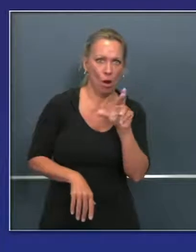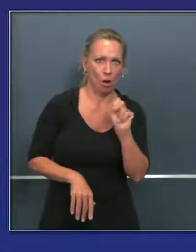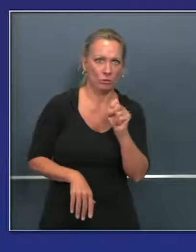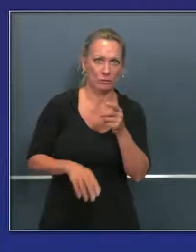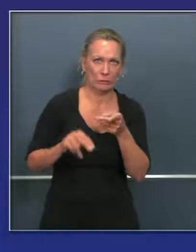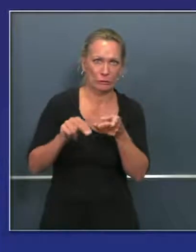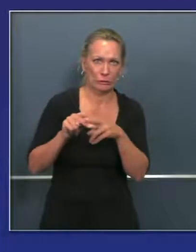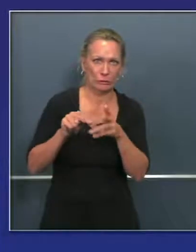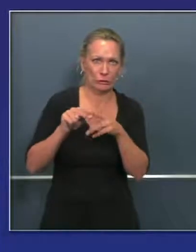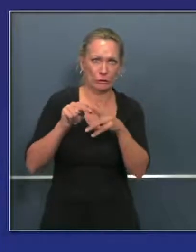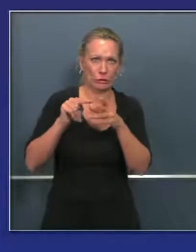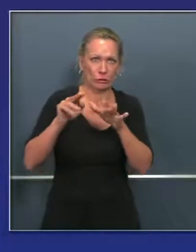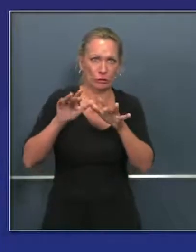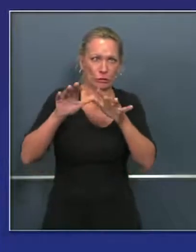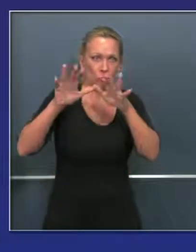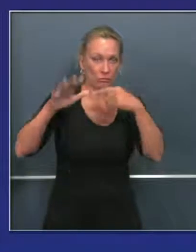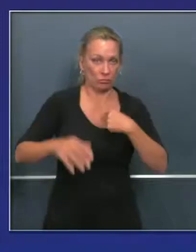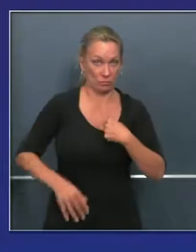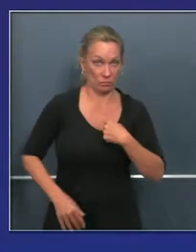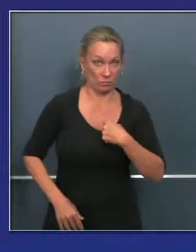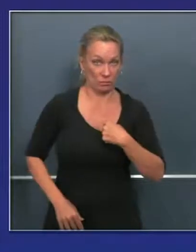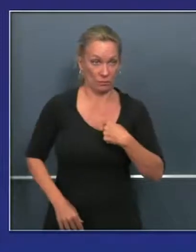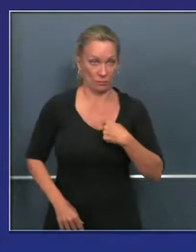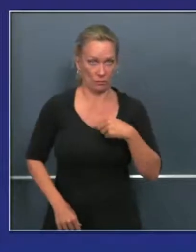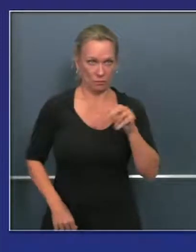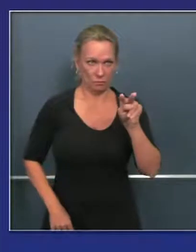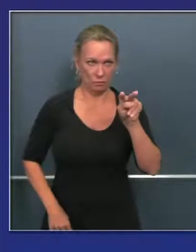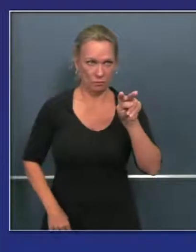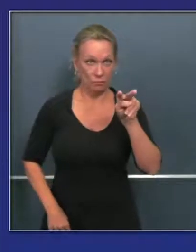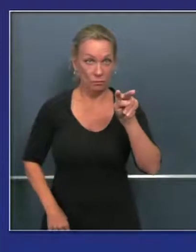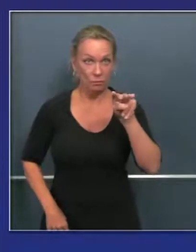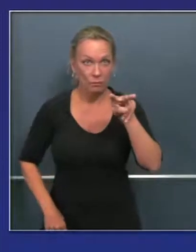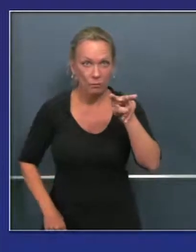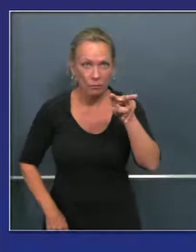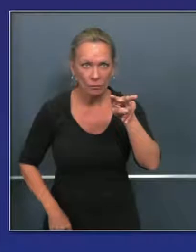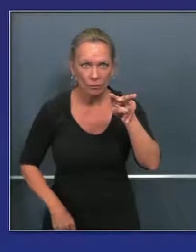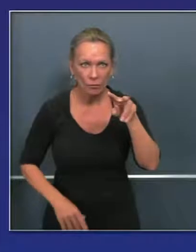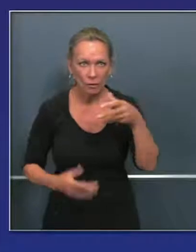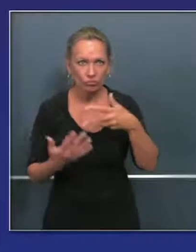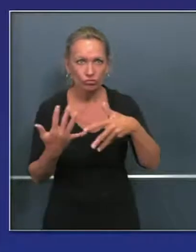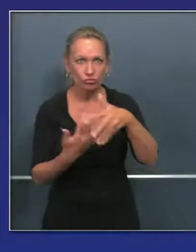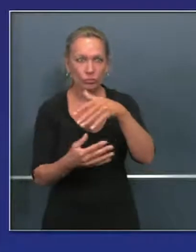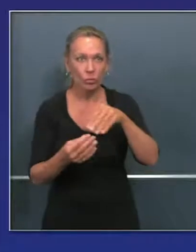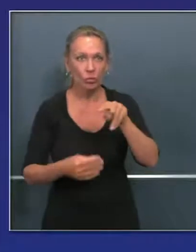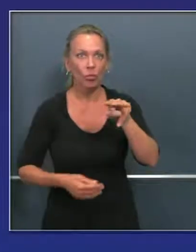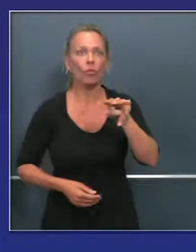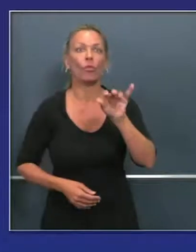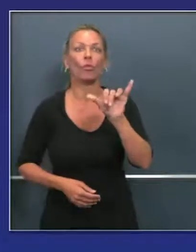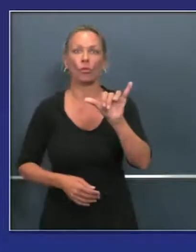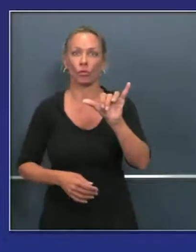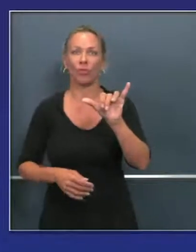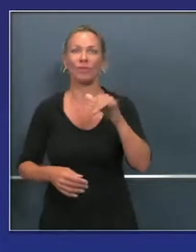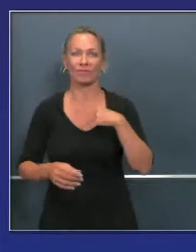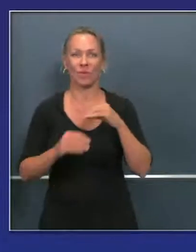frequent contact tracing is difficult such as bars as places to not just take a pause but to